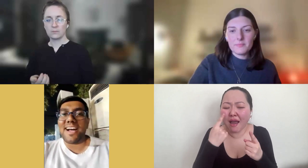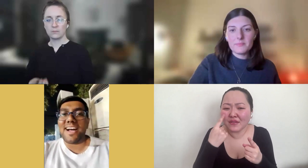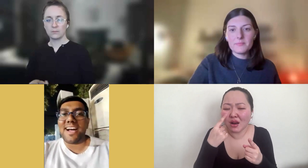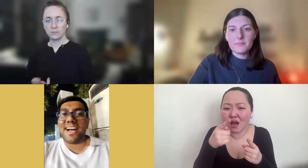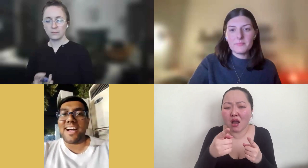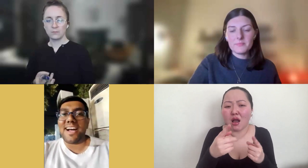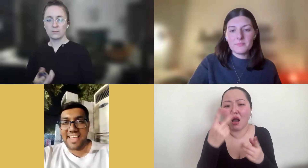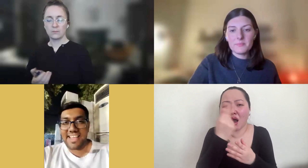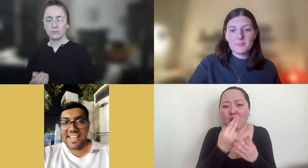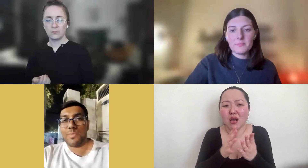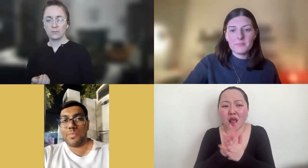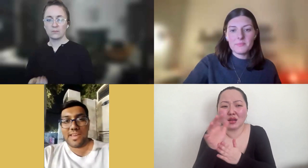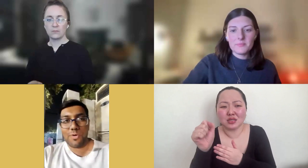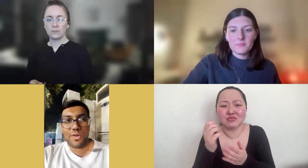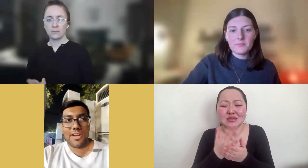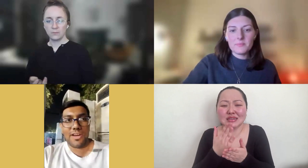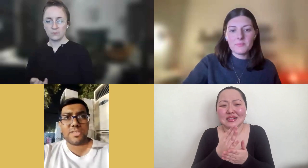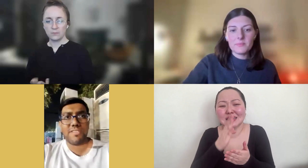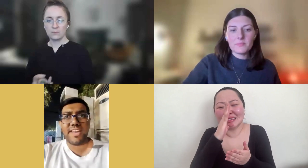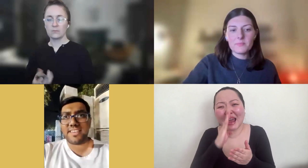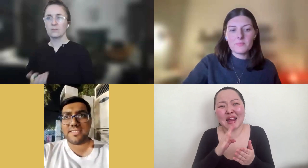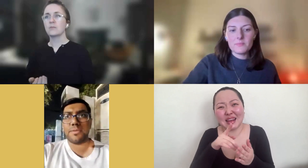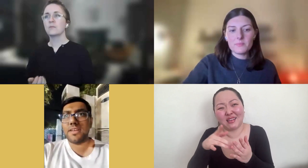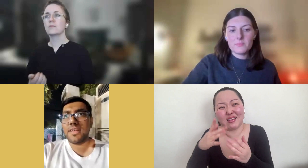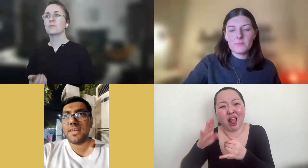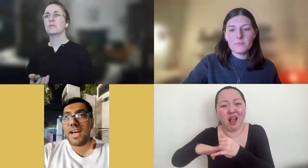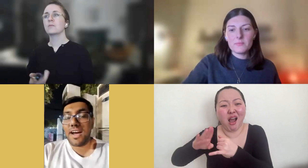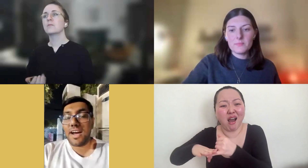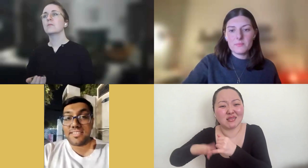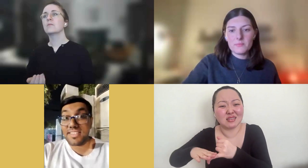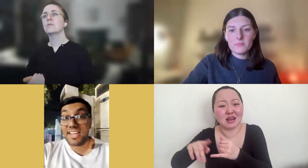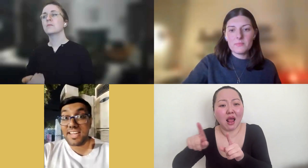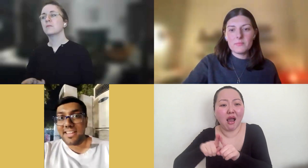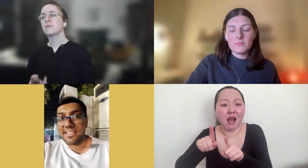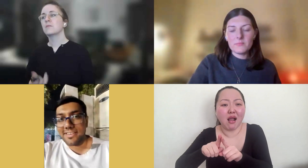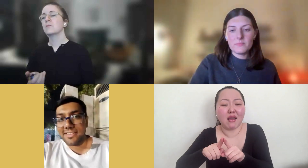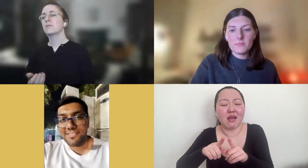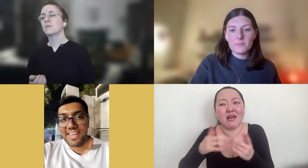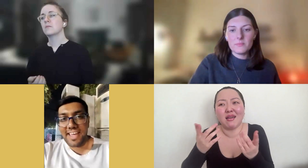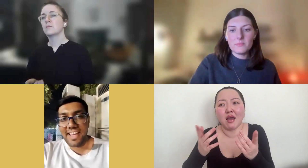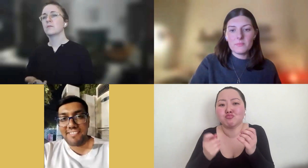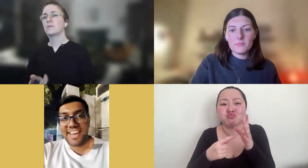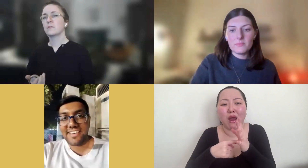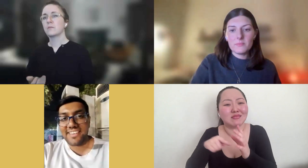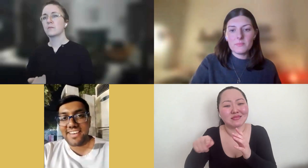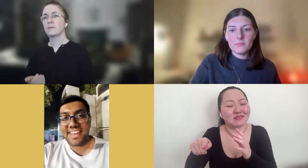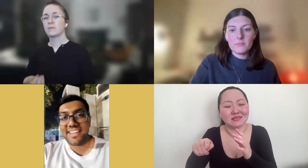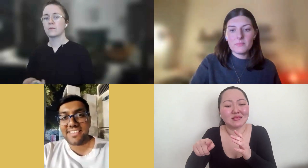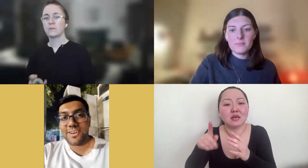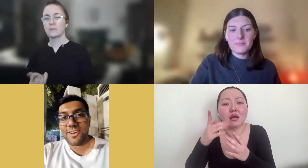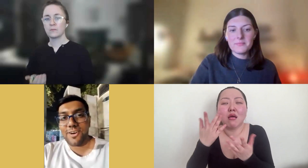[distortion of sound]... Like, let's see how to make it more inclusive and accessible. We